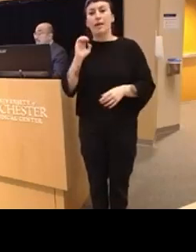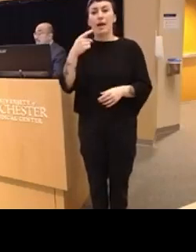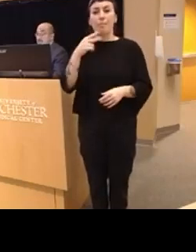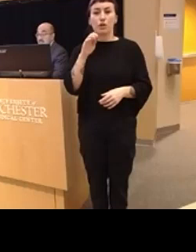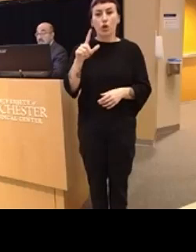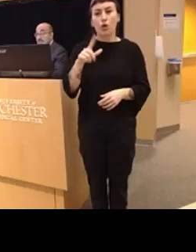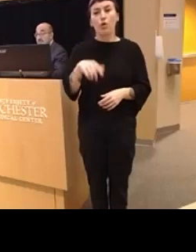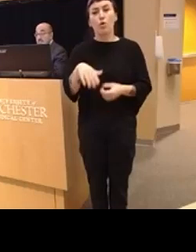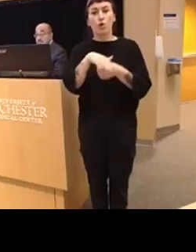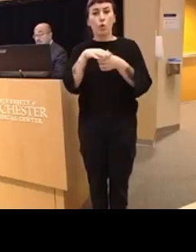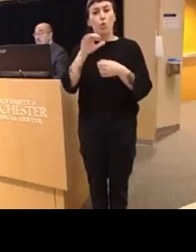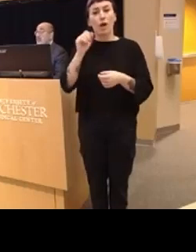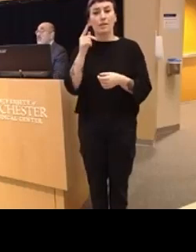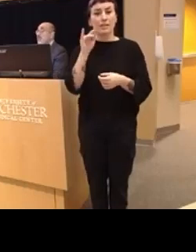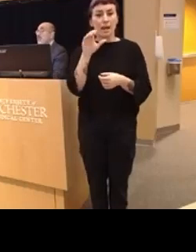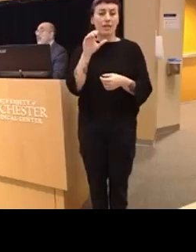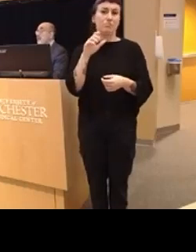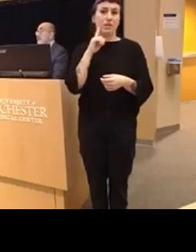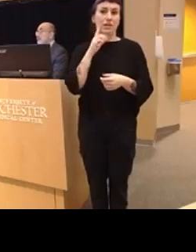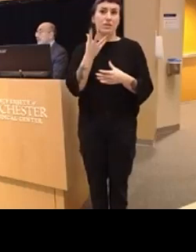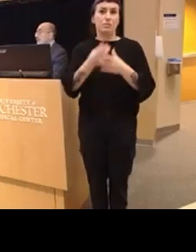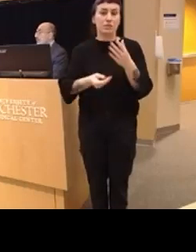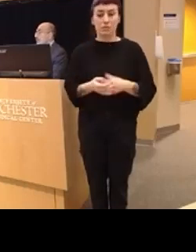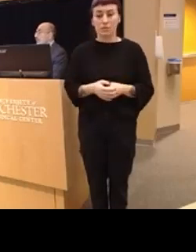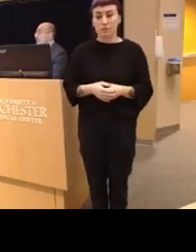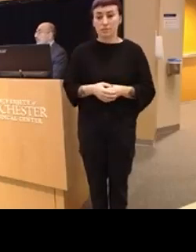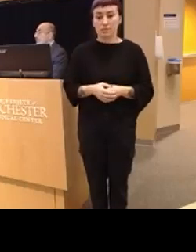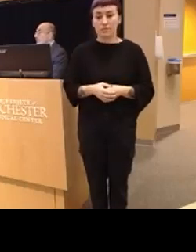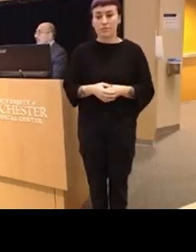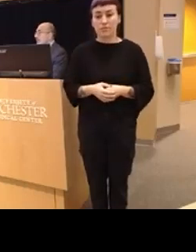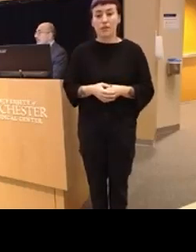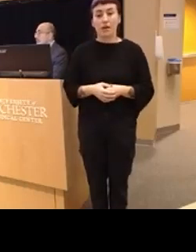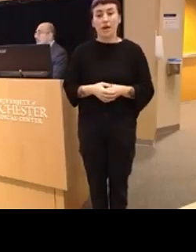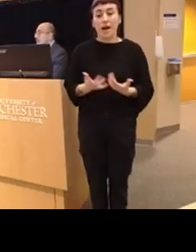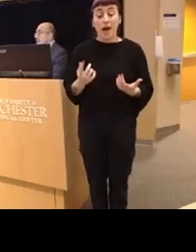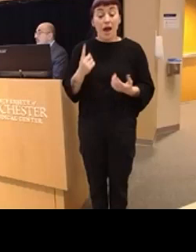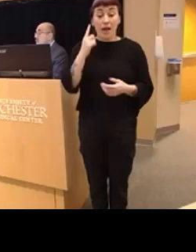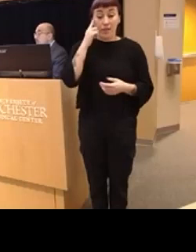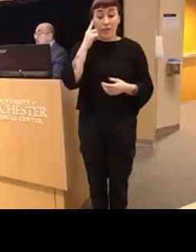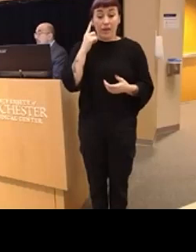anesthetics that's like the only missing piece so um so I think it's it's it's really doable